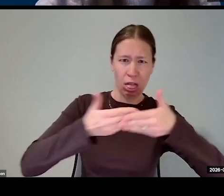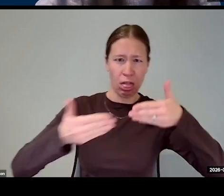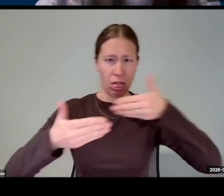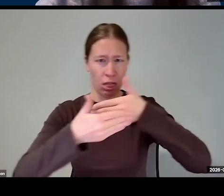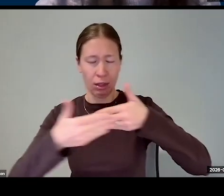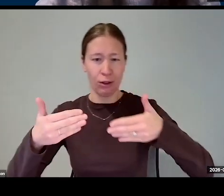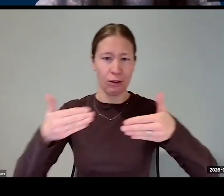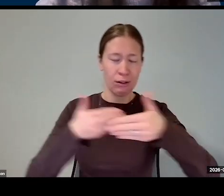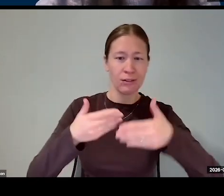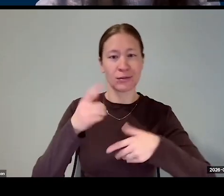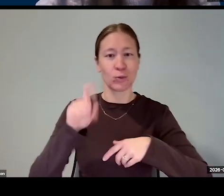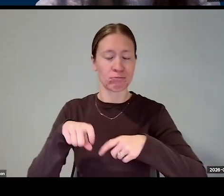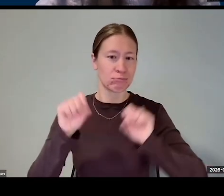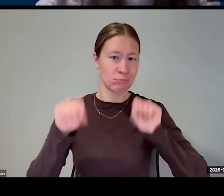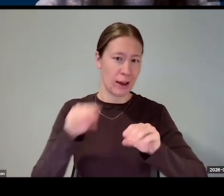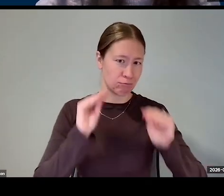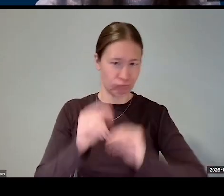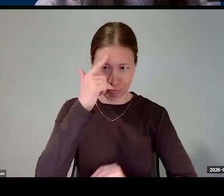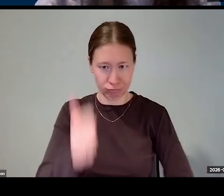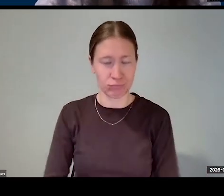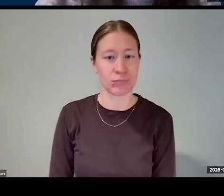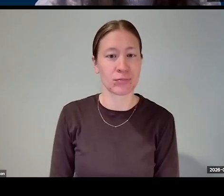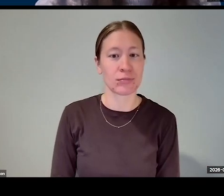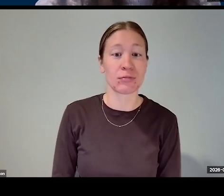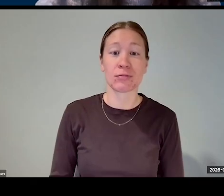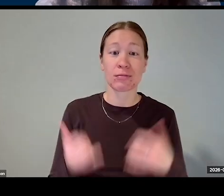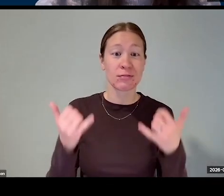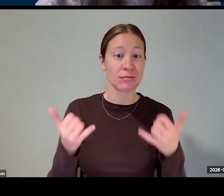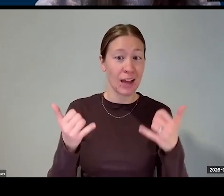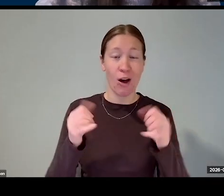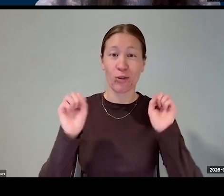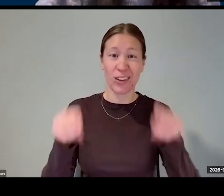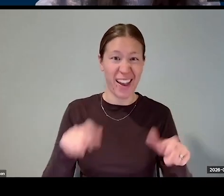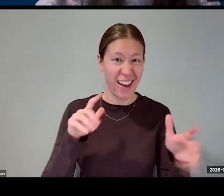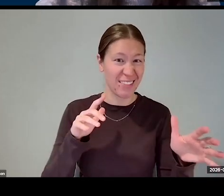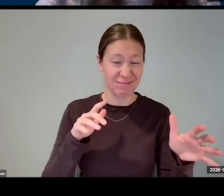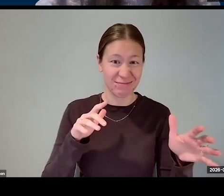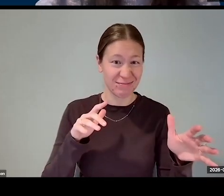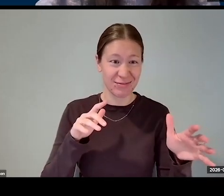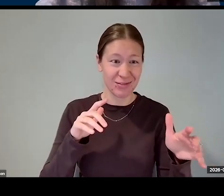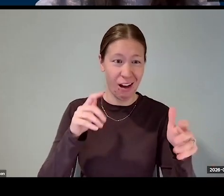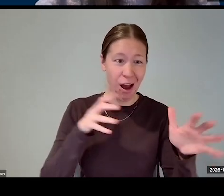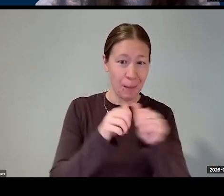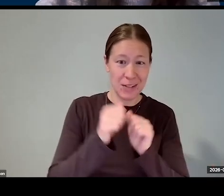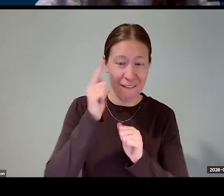but again, I can make any changes that I want and it will update for every slide using this layout.